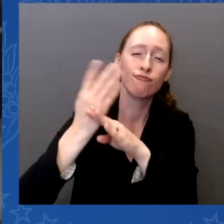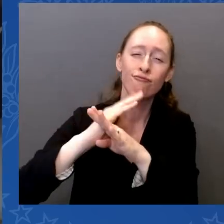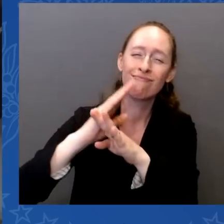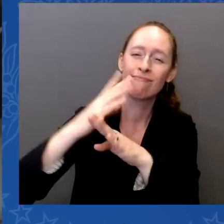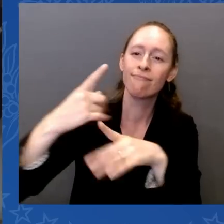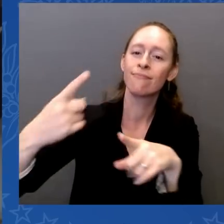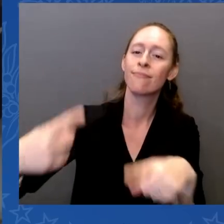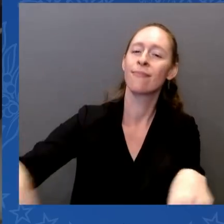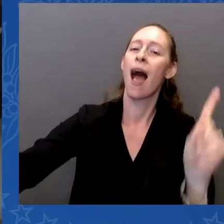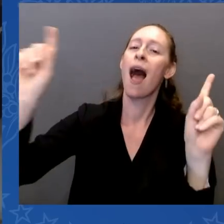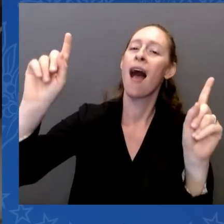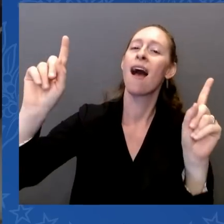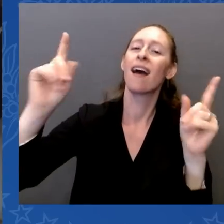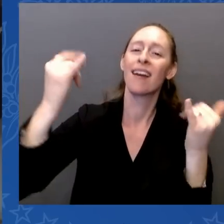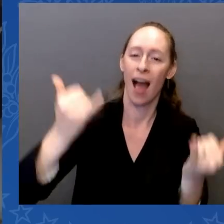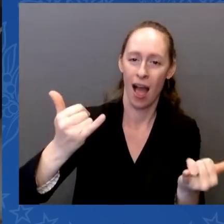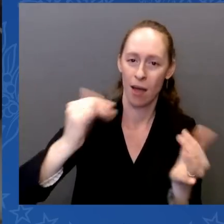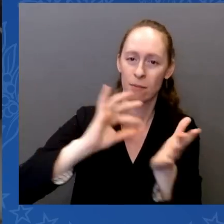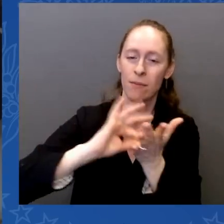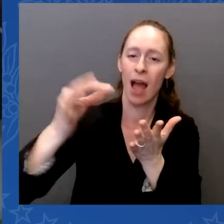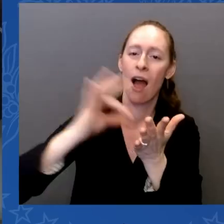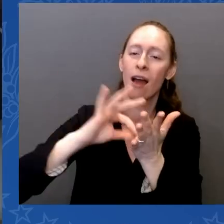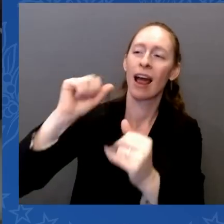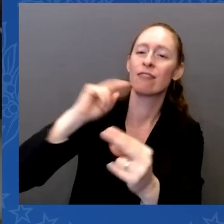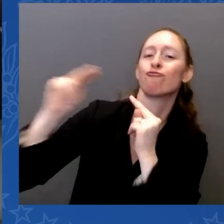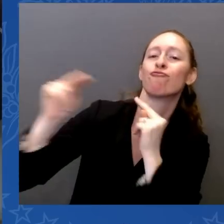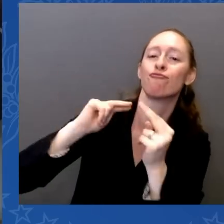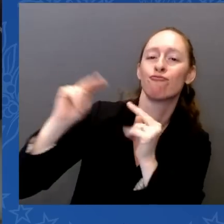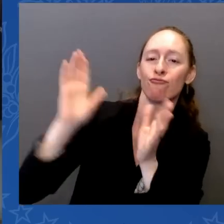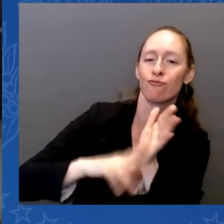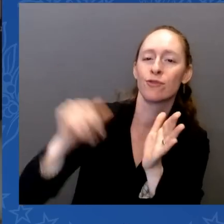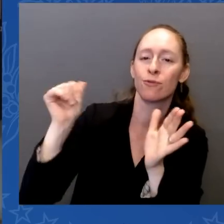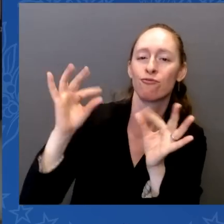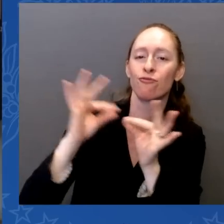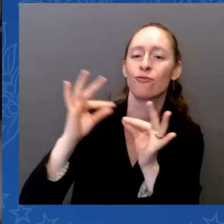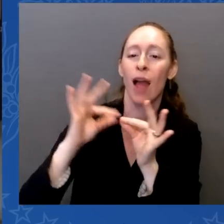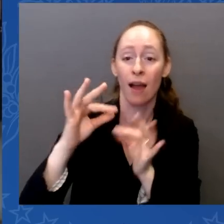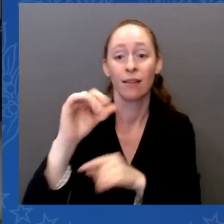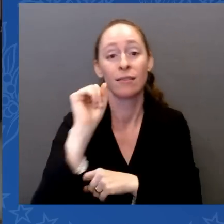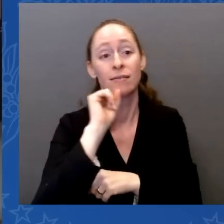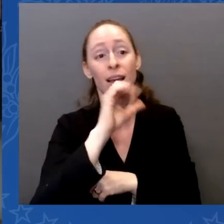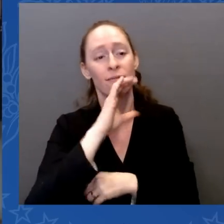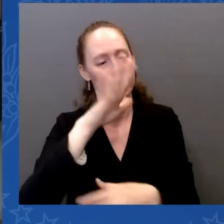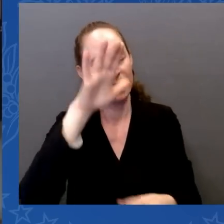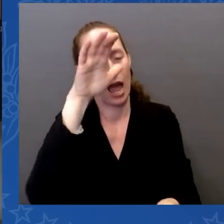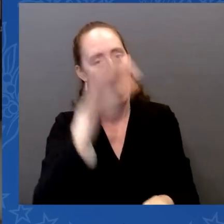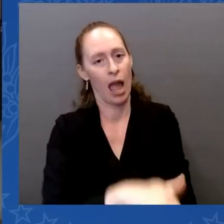for prescription drugs be limited -- as this comes into full force -- to $2,000 a year.